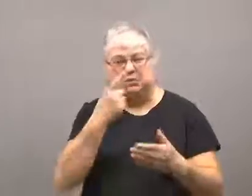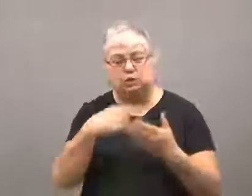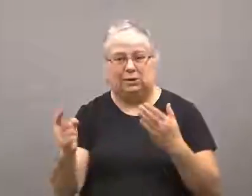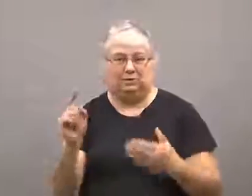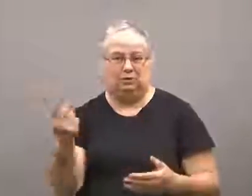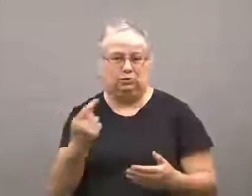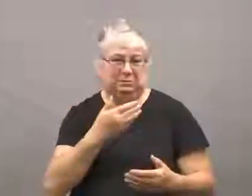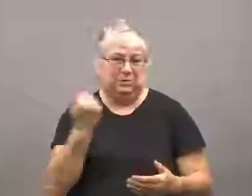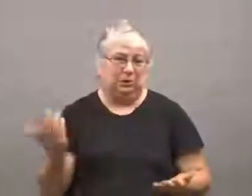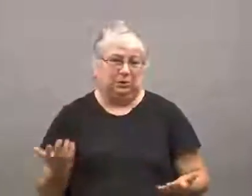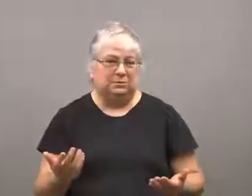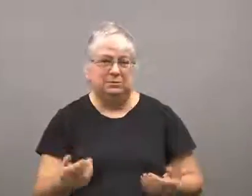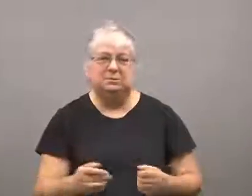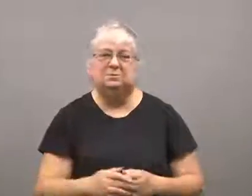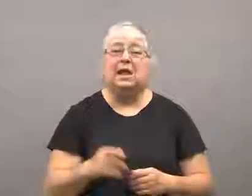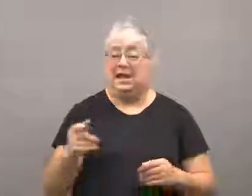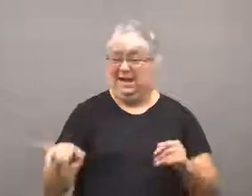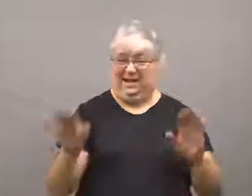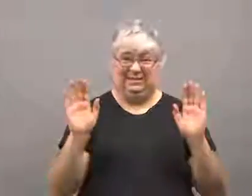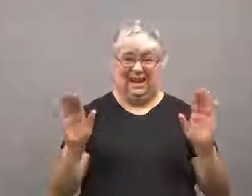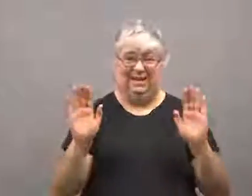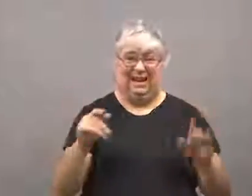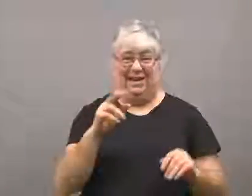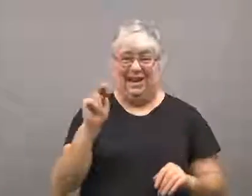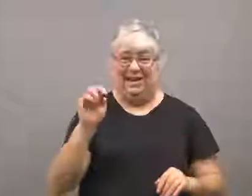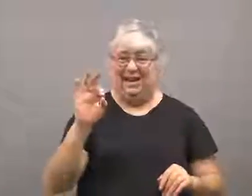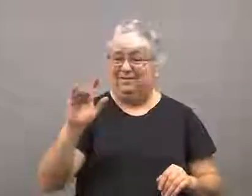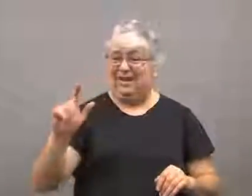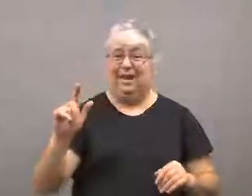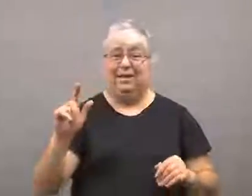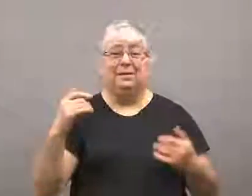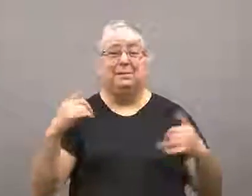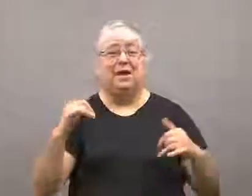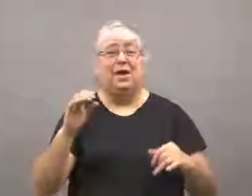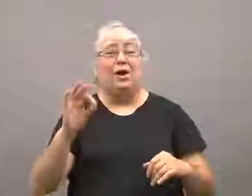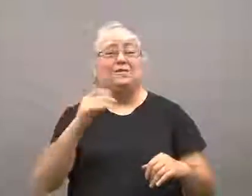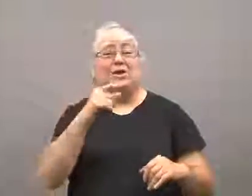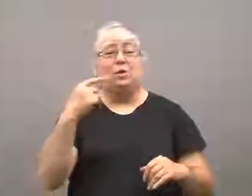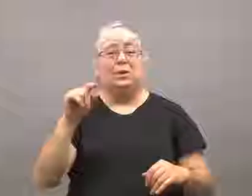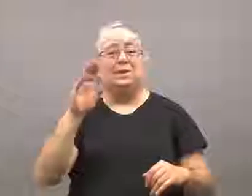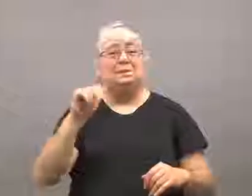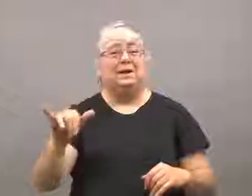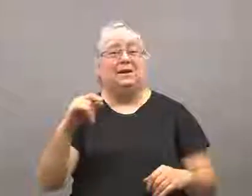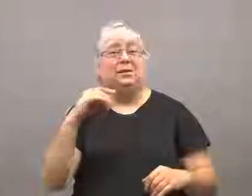It would be best to check the status of your flight first.